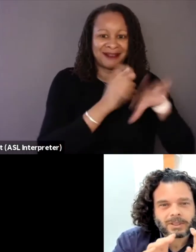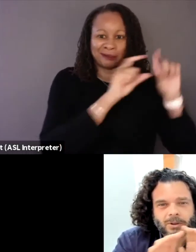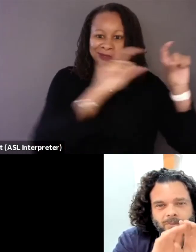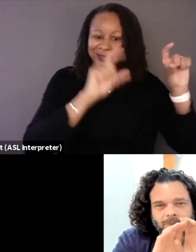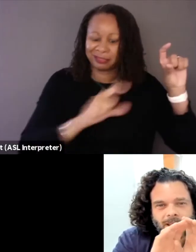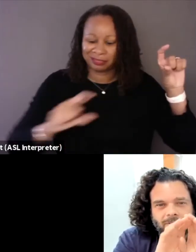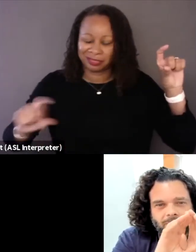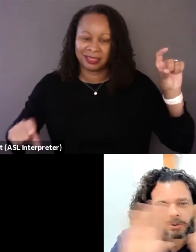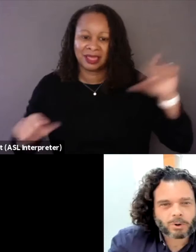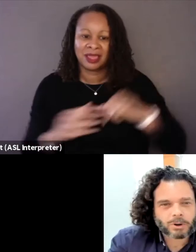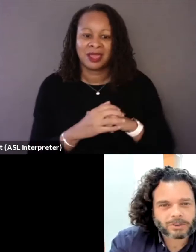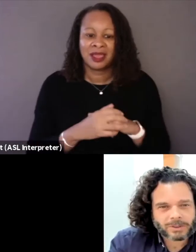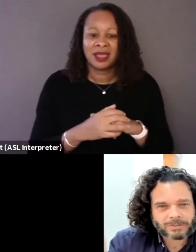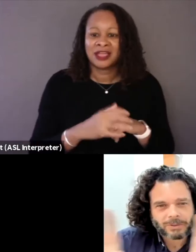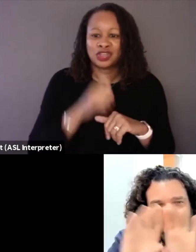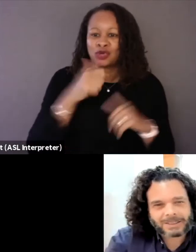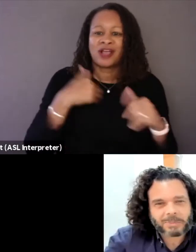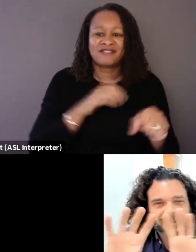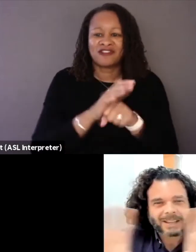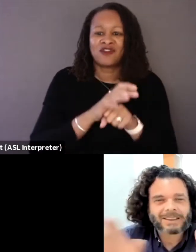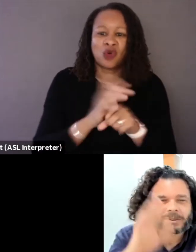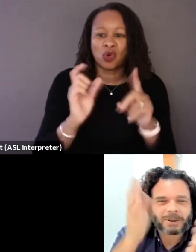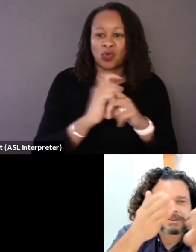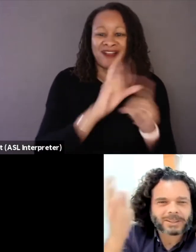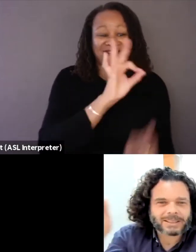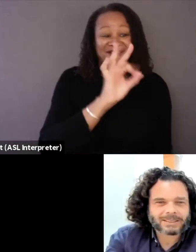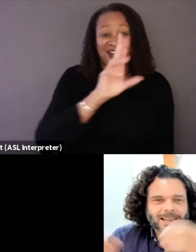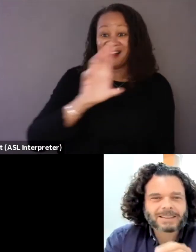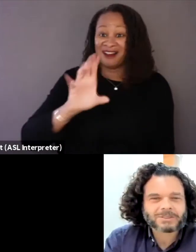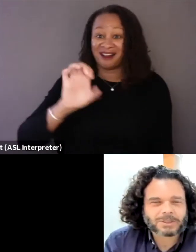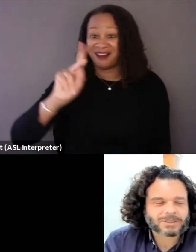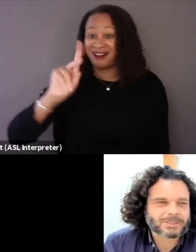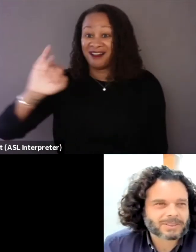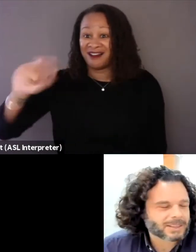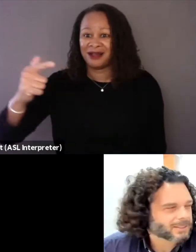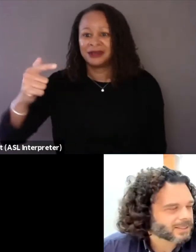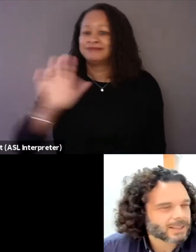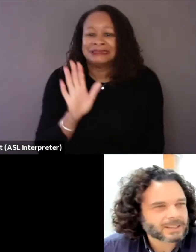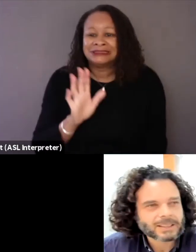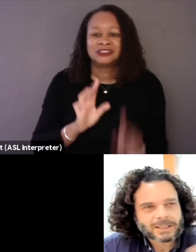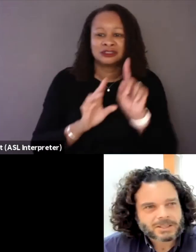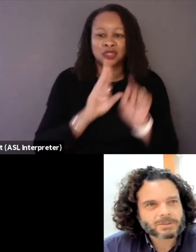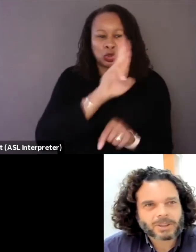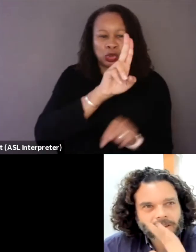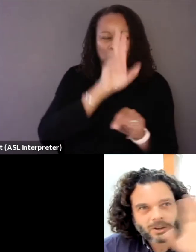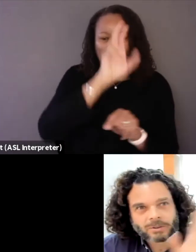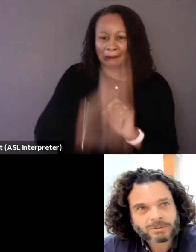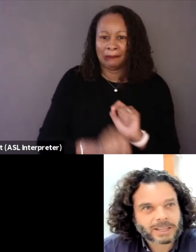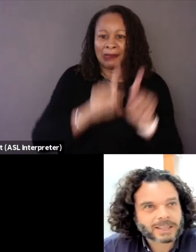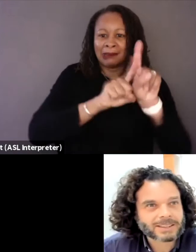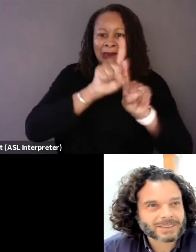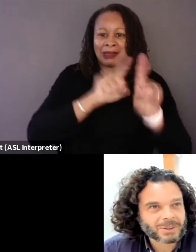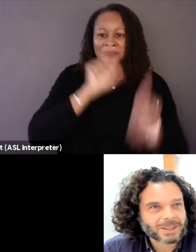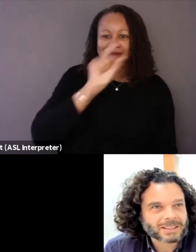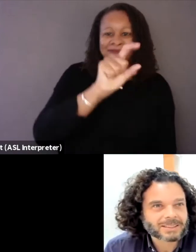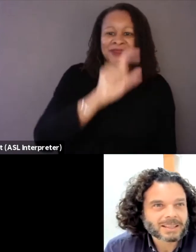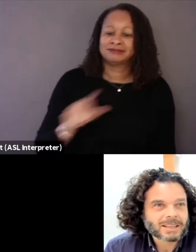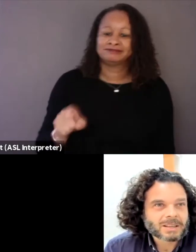you don't have the full word 'fucking' spelled out, you have like asterixis and things and like, she was like, no, like, and so like it,